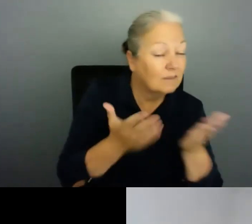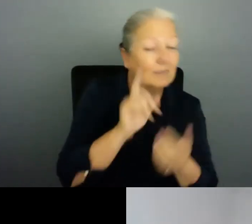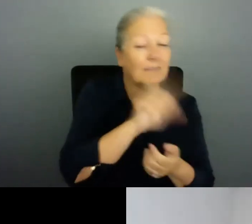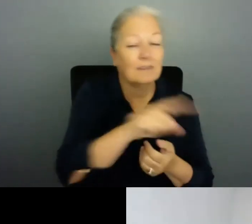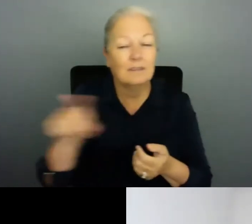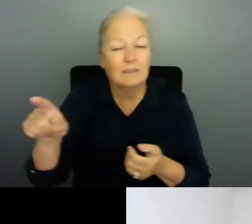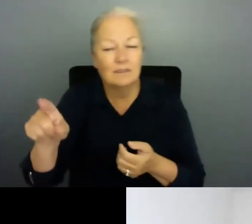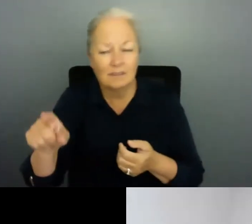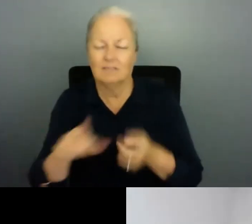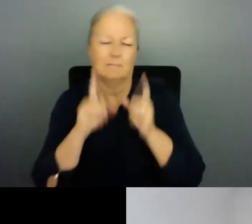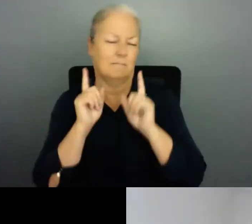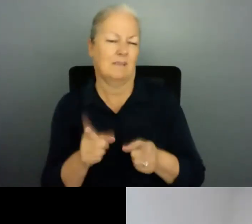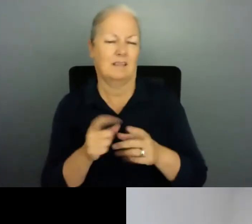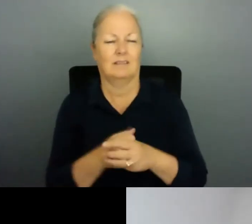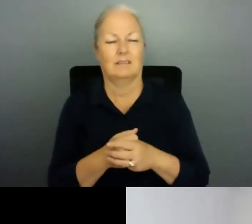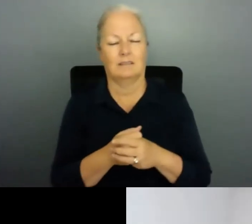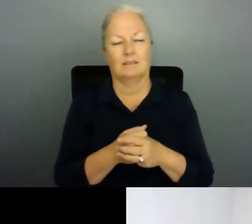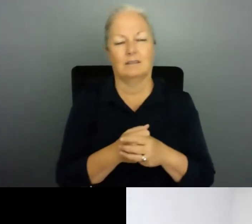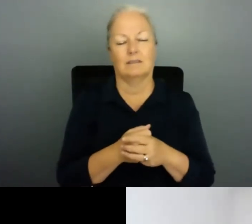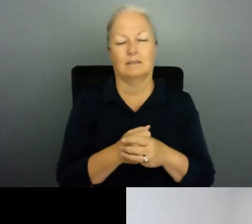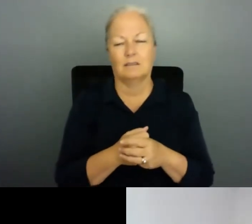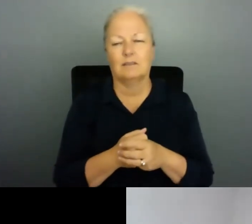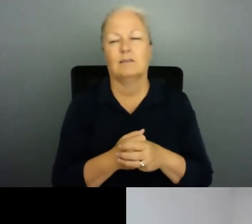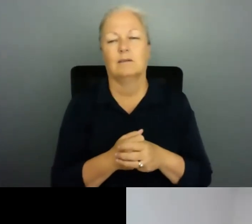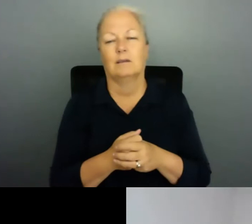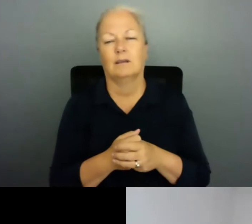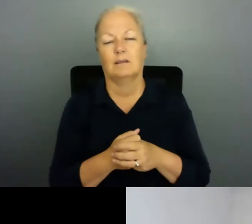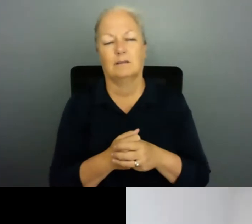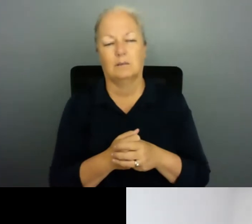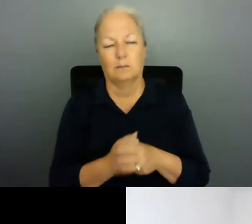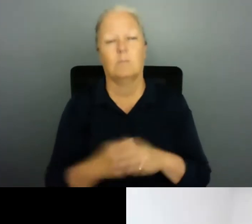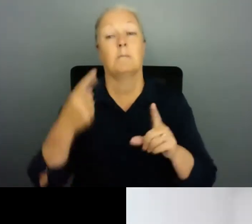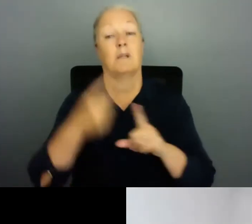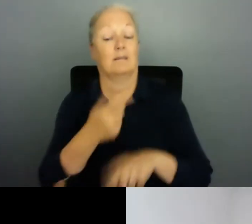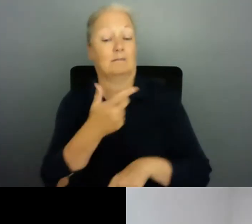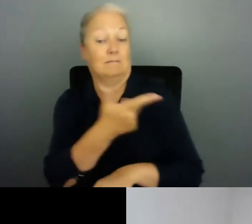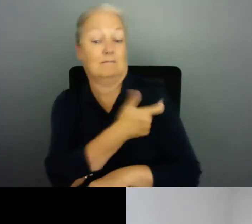sanitary policies to prevent the virus do not raise slaves they do not raise women who are